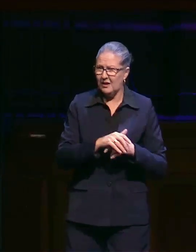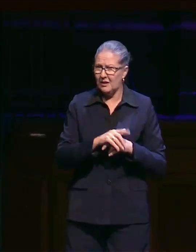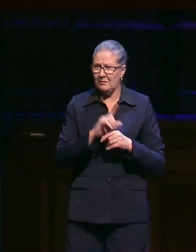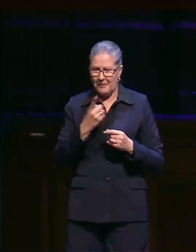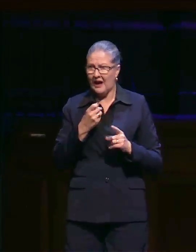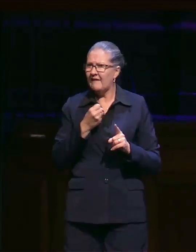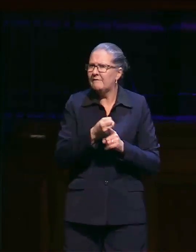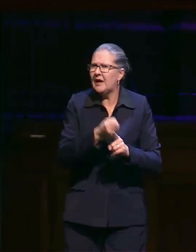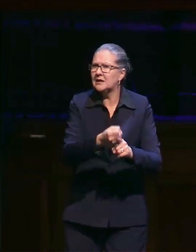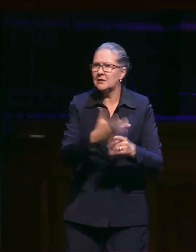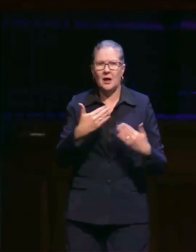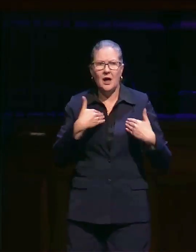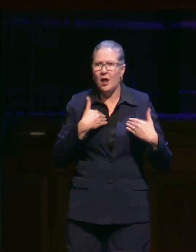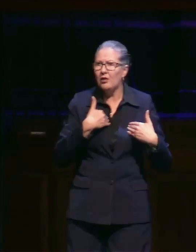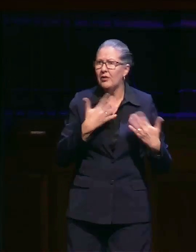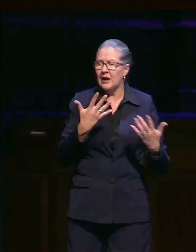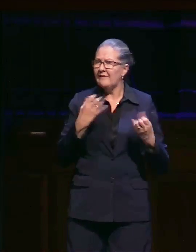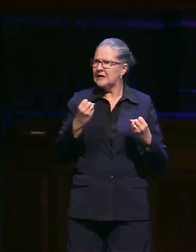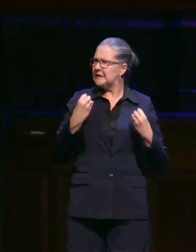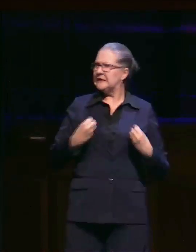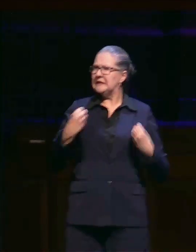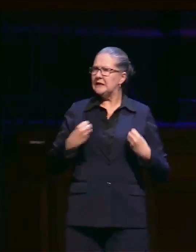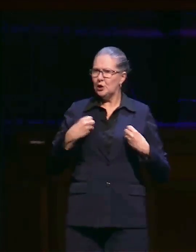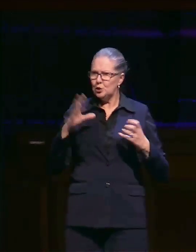our health system where diseases that we should have abolished years ago are